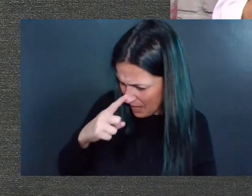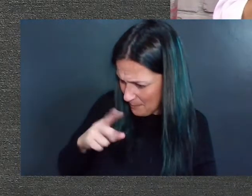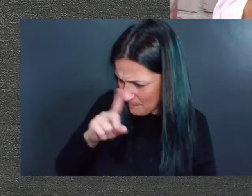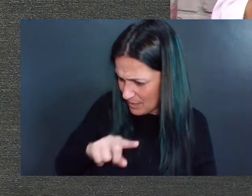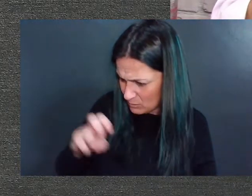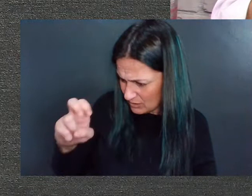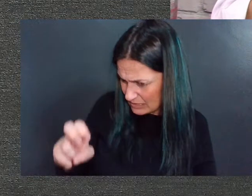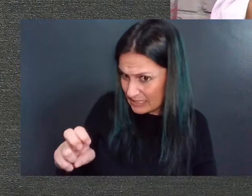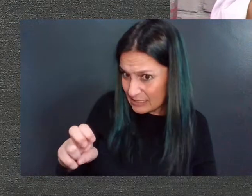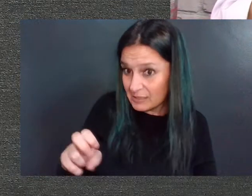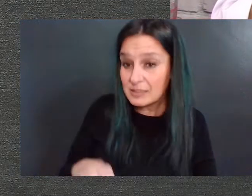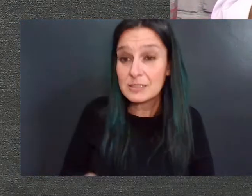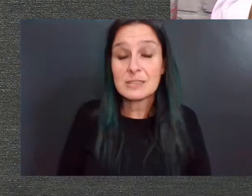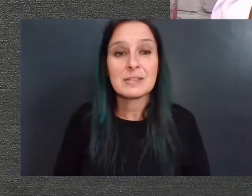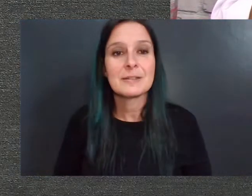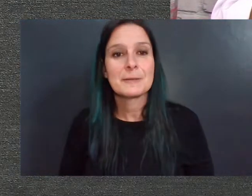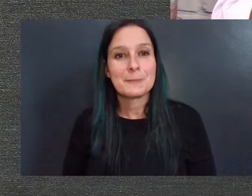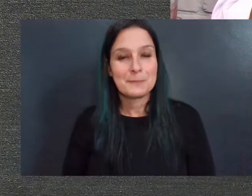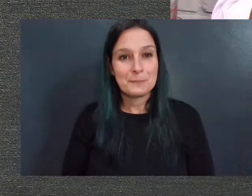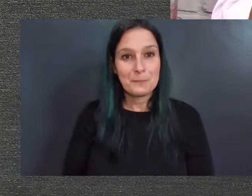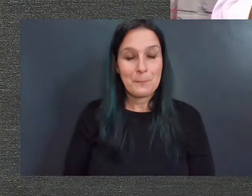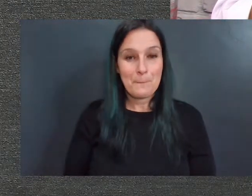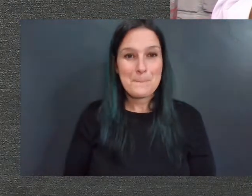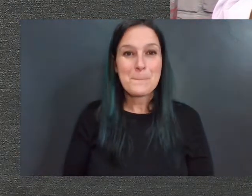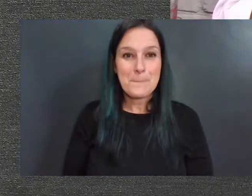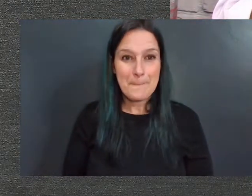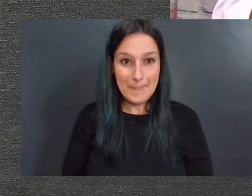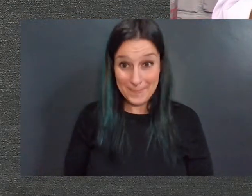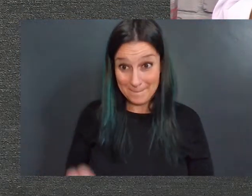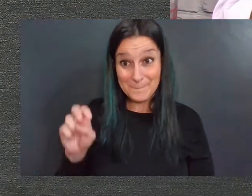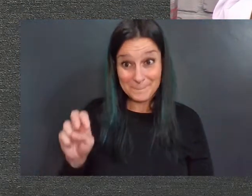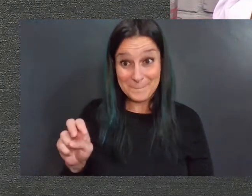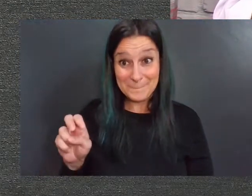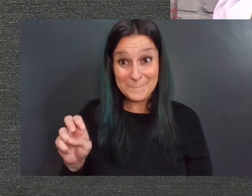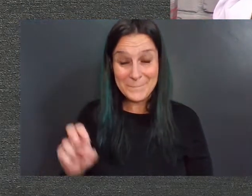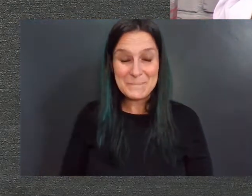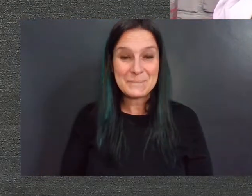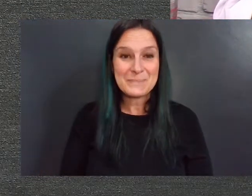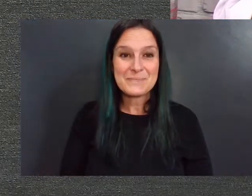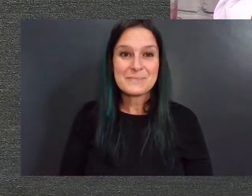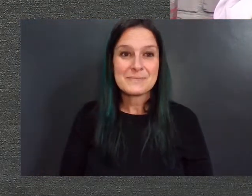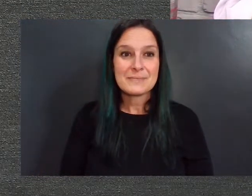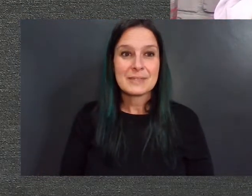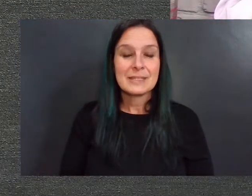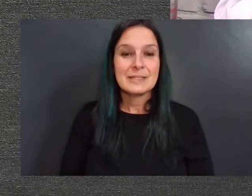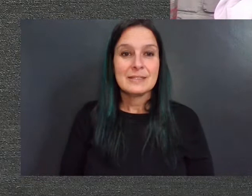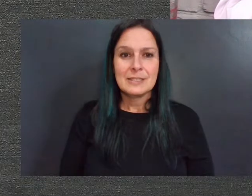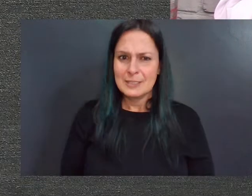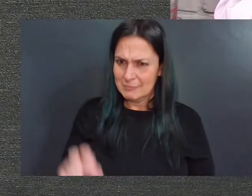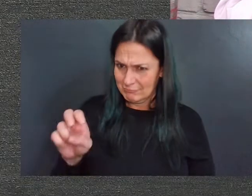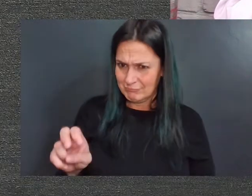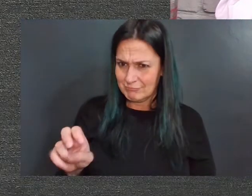Okay, all right you can sit here for me. All right. Stand right there, okay?